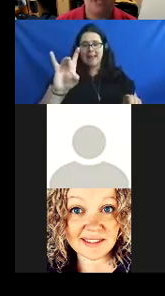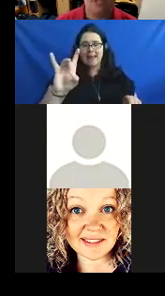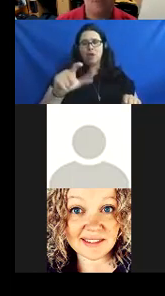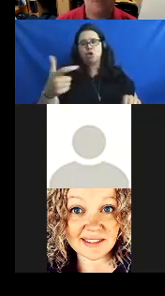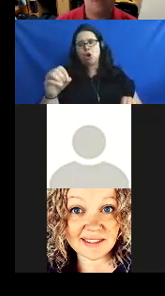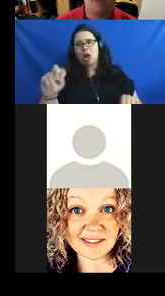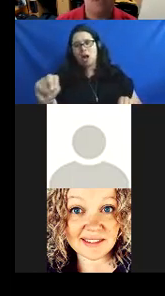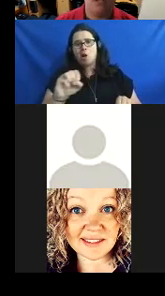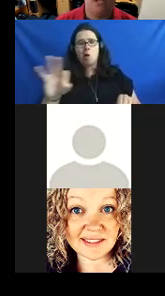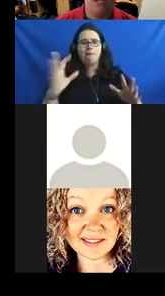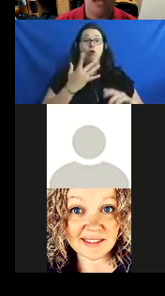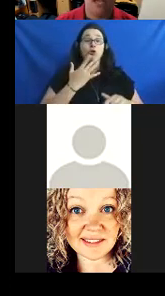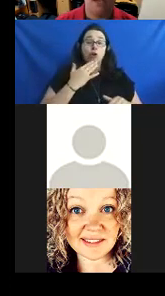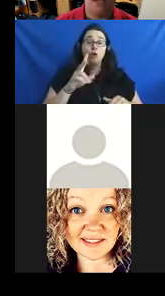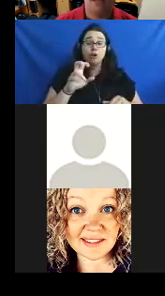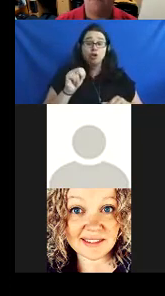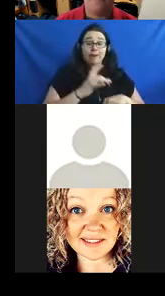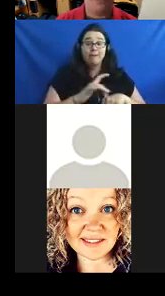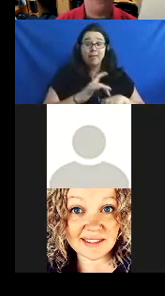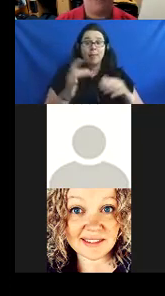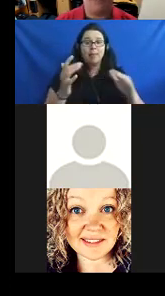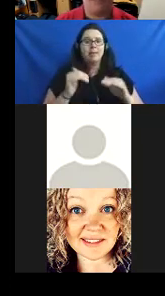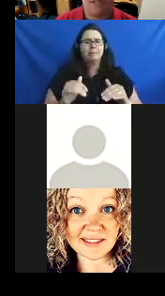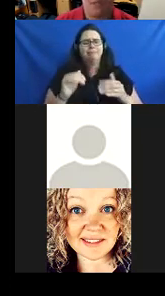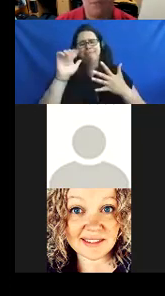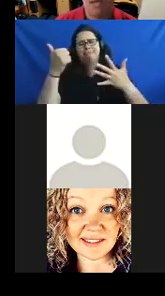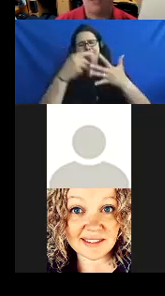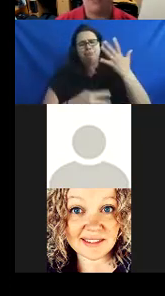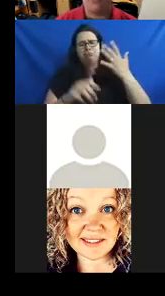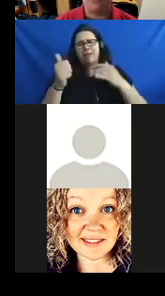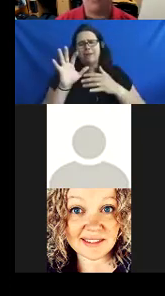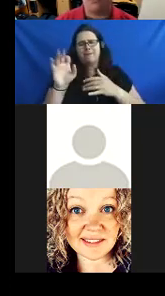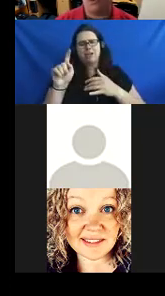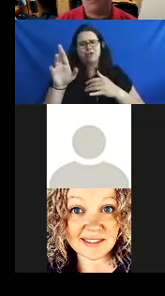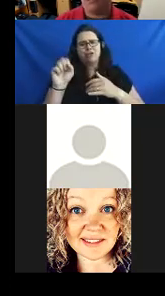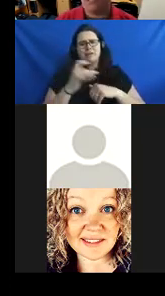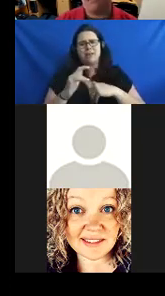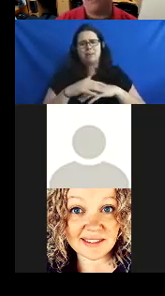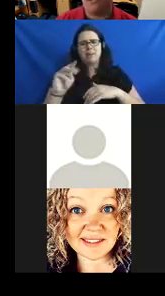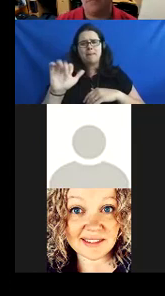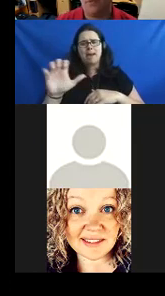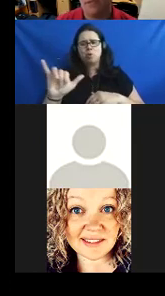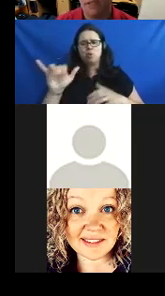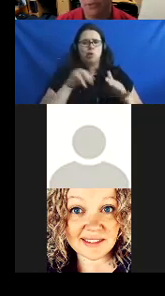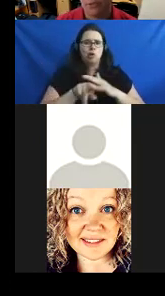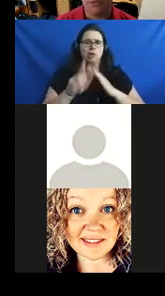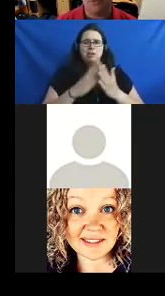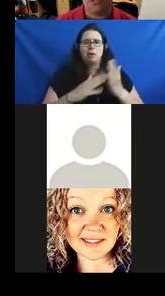COLOR INVERSION IS AVAILABLE. THERE IS OTHER FEATURES AVAILABLE ON A Mac, TOO. YOU CAN GO INTO SOME OF THE OTHER ACCESSIBLE FEATURES TO